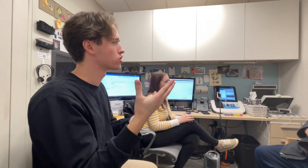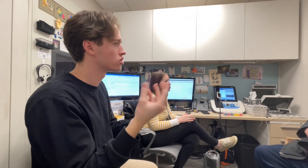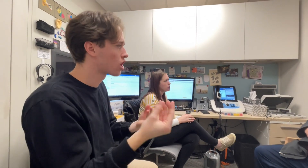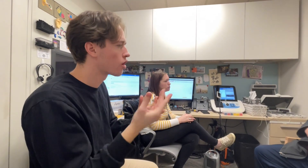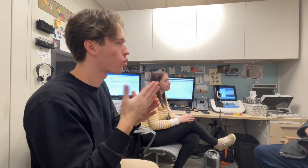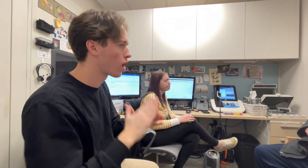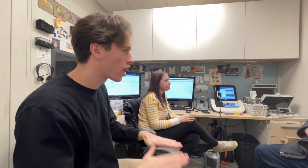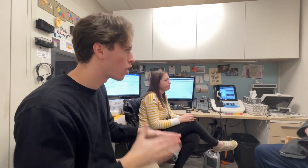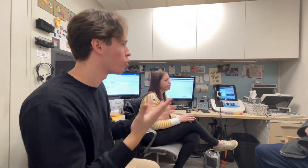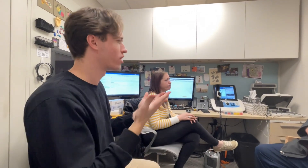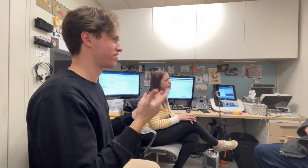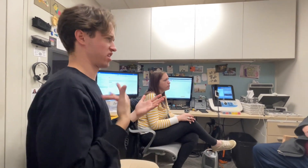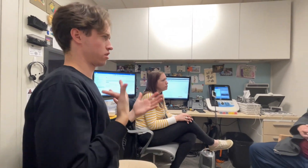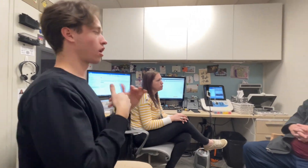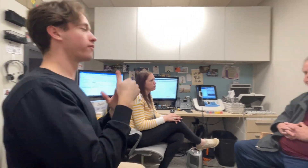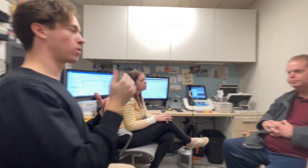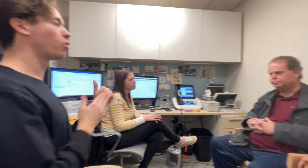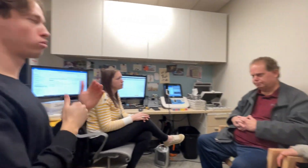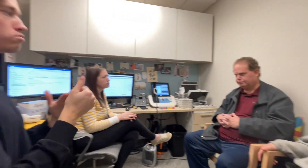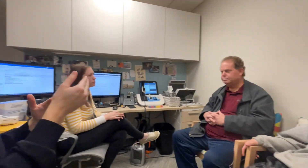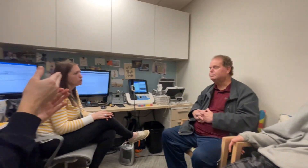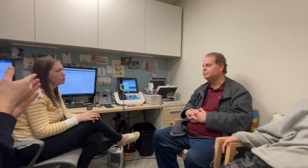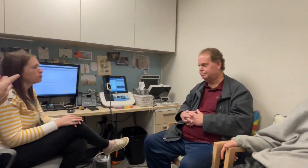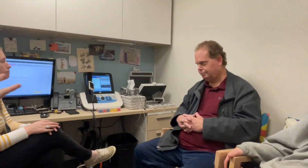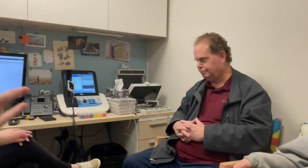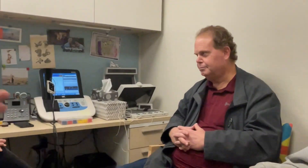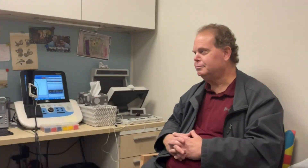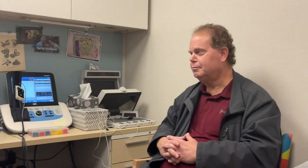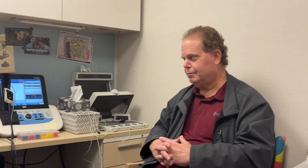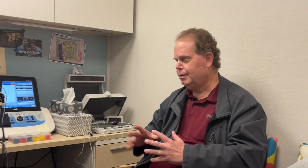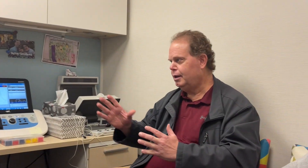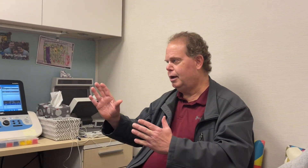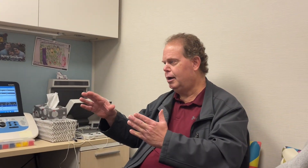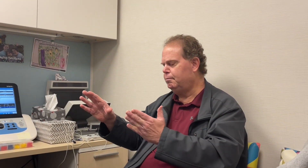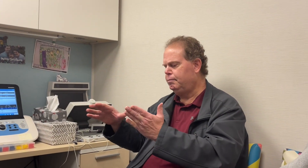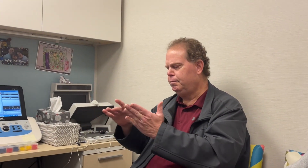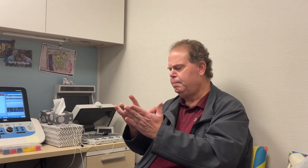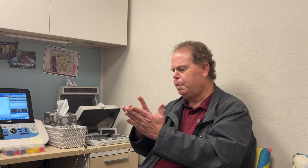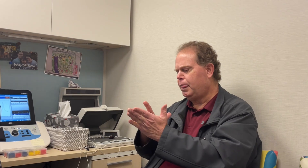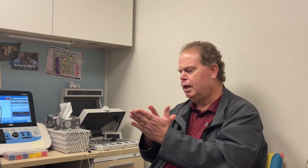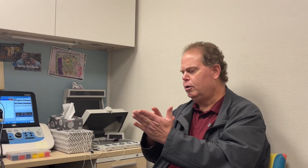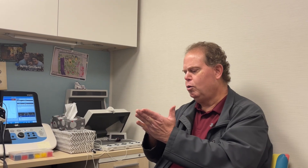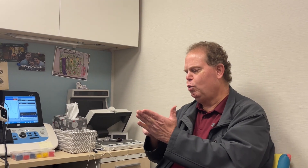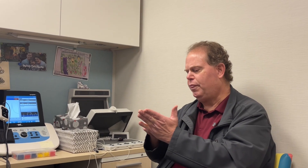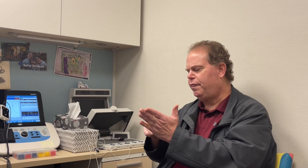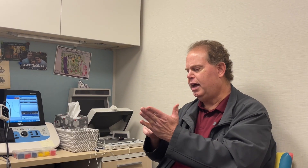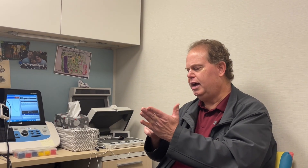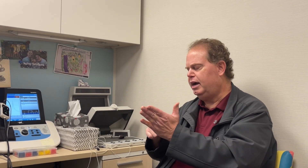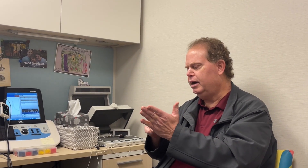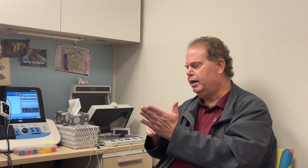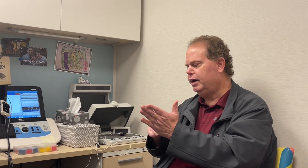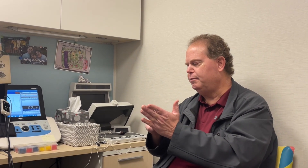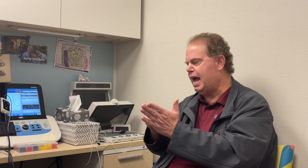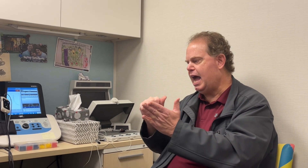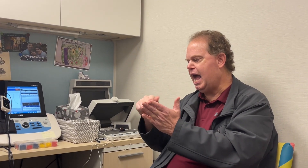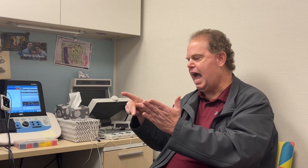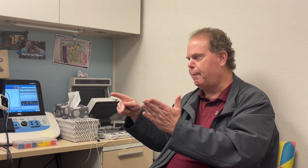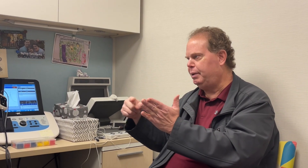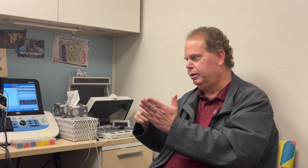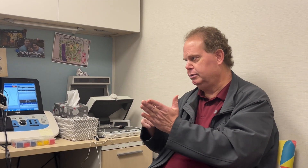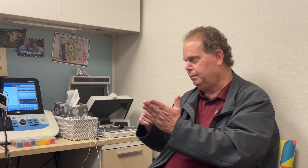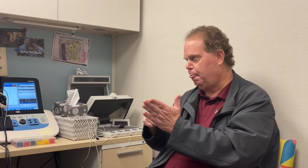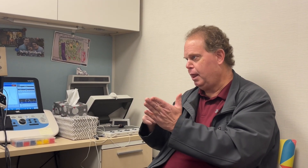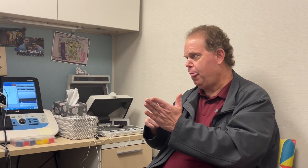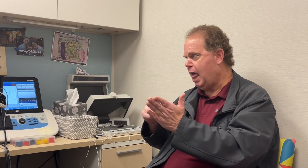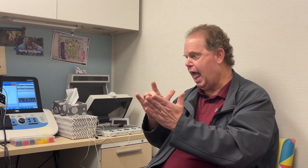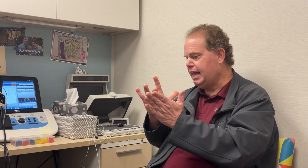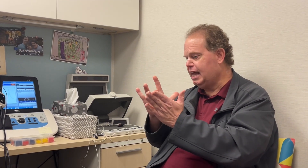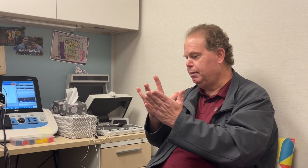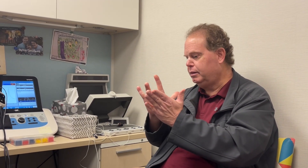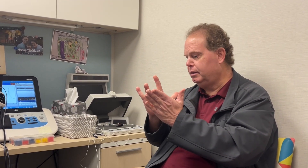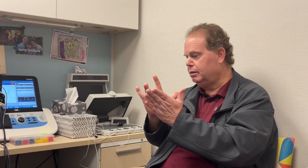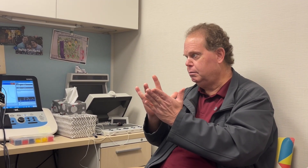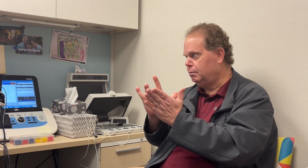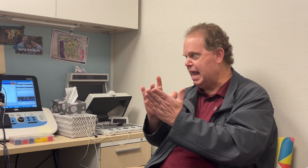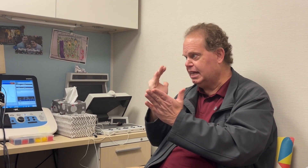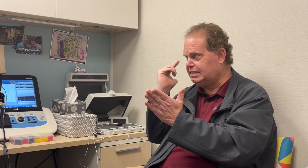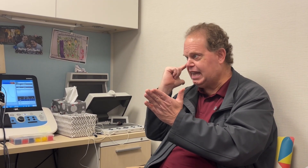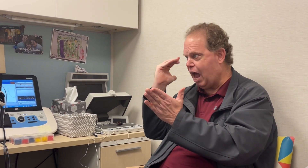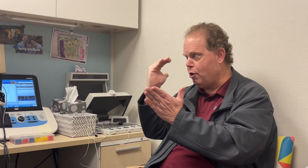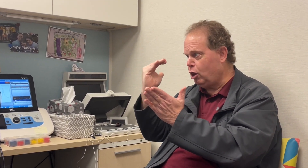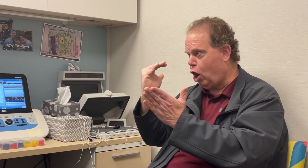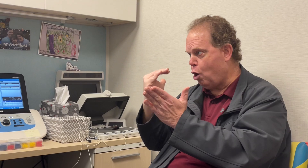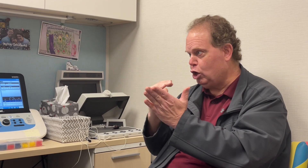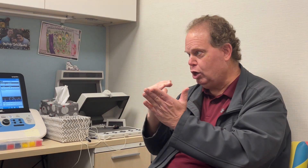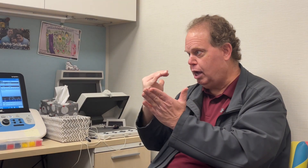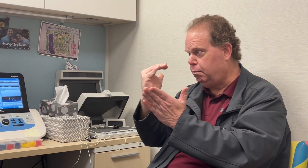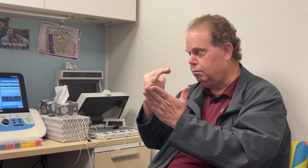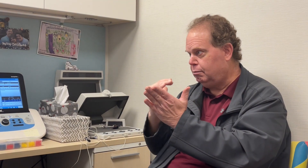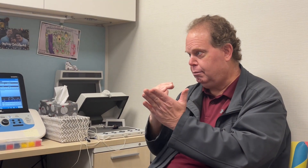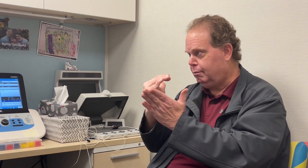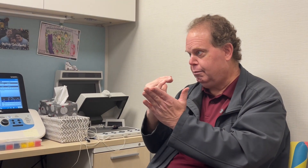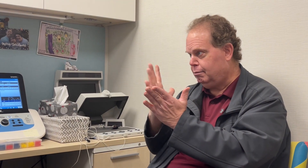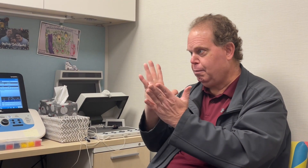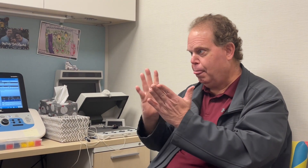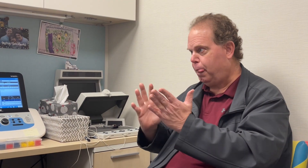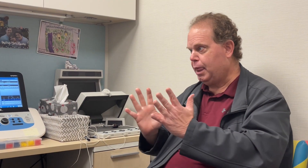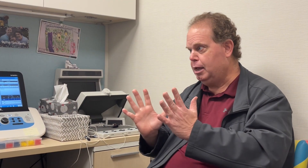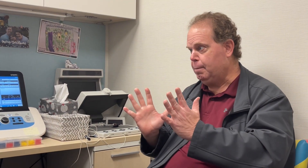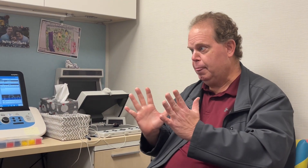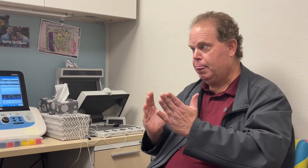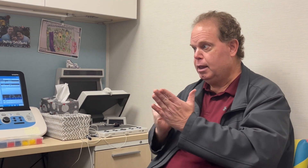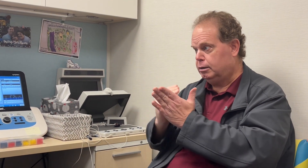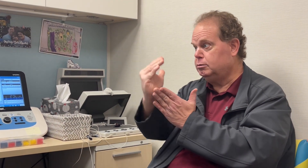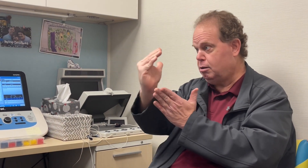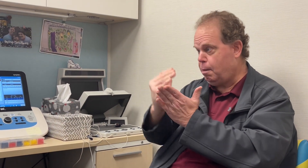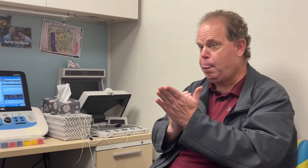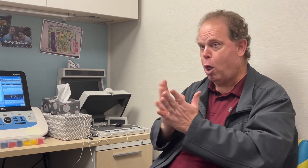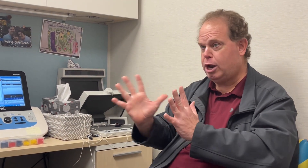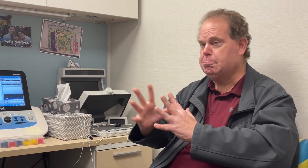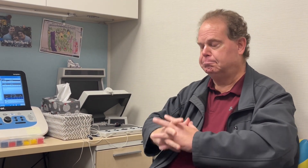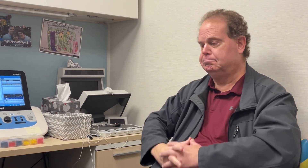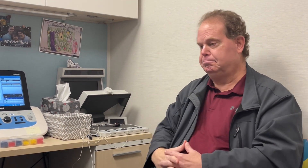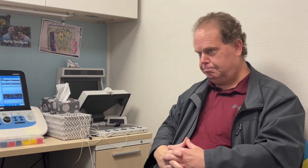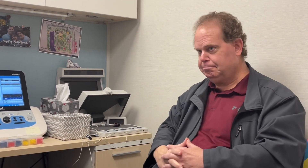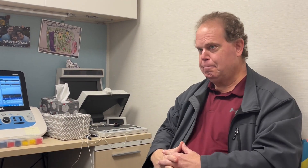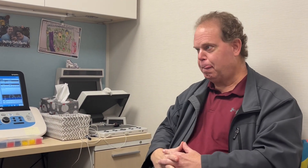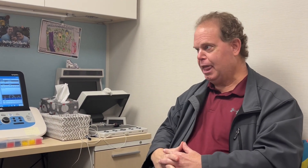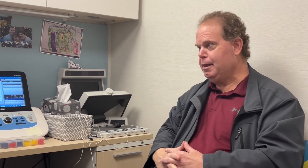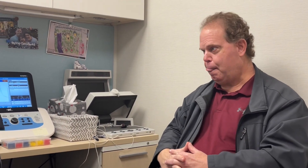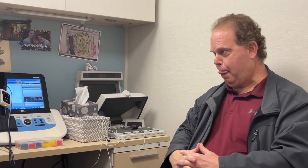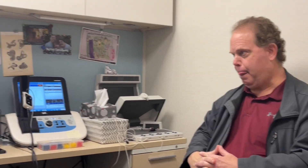between okay um with the um app I it down lower up or or higher okay yeah so what I'm